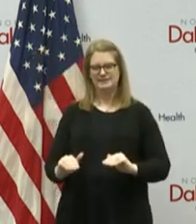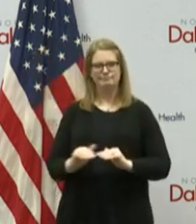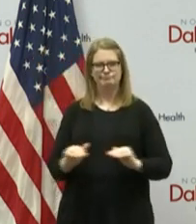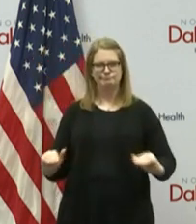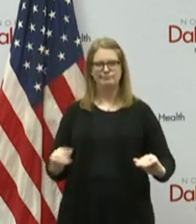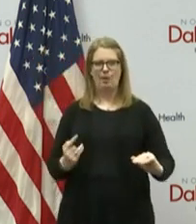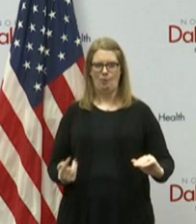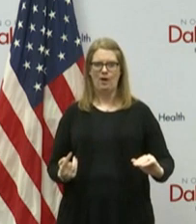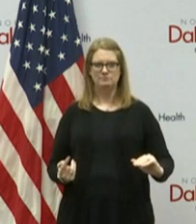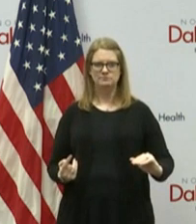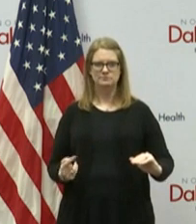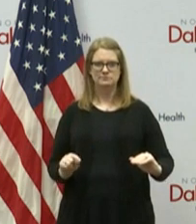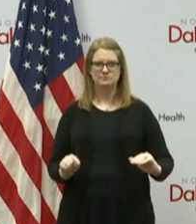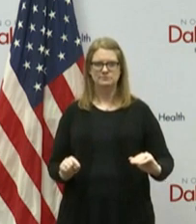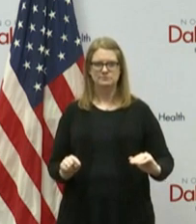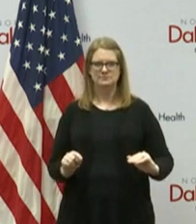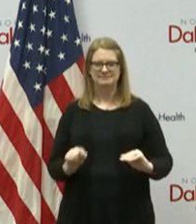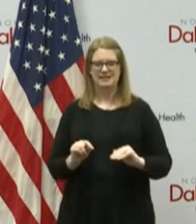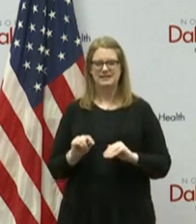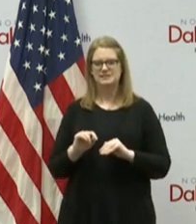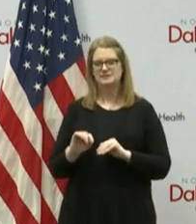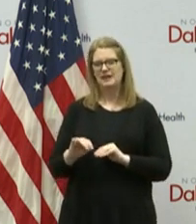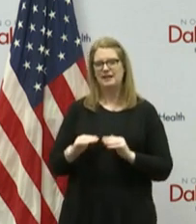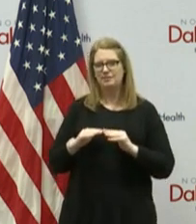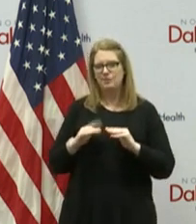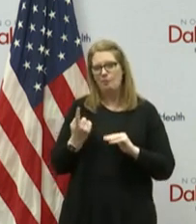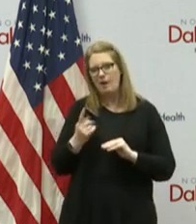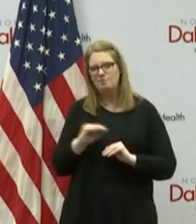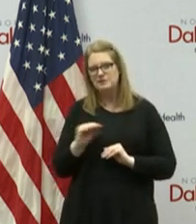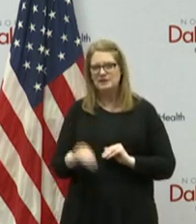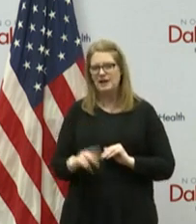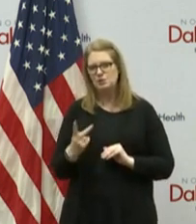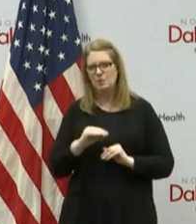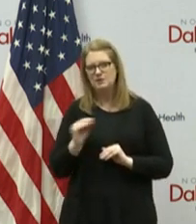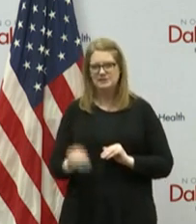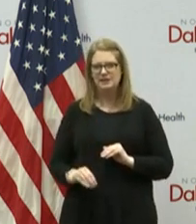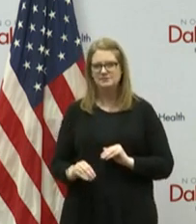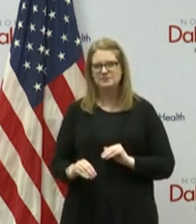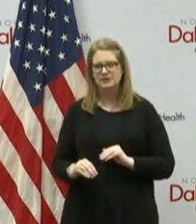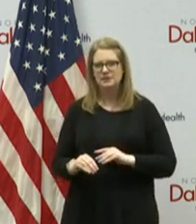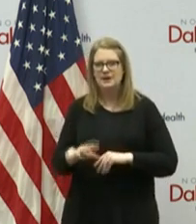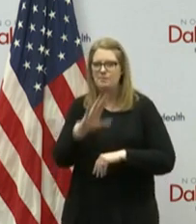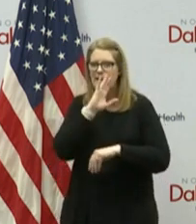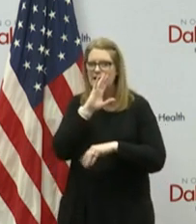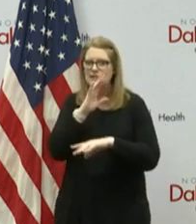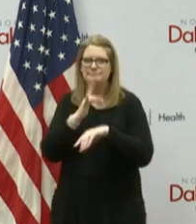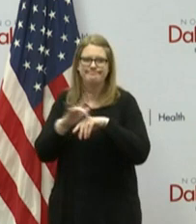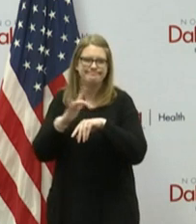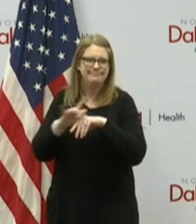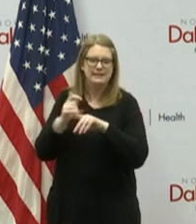AVAILABLE EVEN IN THE CURRENT AND THAT'S BEFORE WE GET INTO ANY KIND OF SURGE CAPACITY. AGAIN, SUPERLOW UTILIZATION AMONG THE LOWEST DURING THE